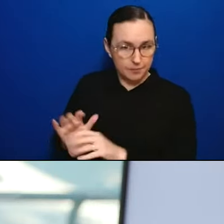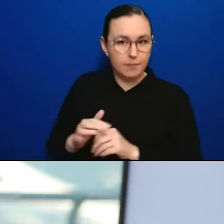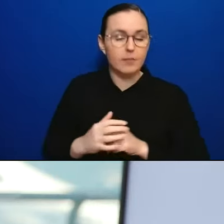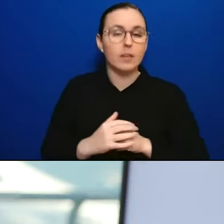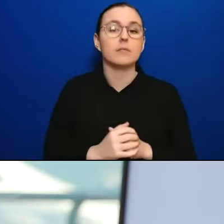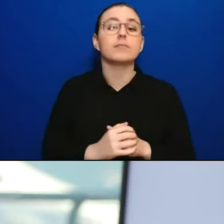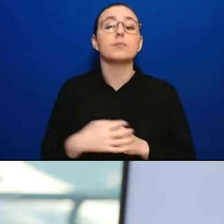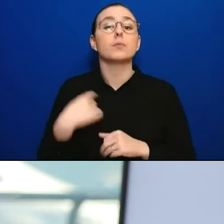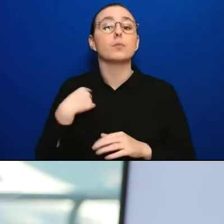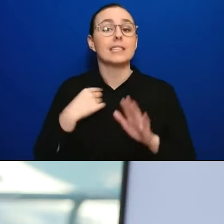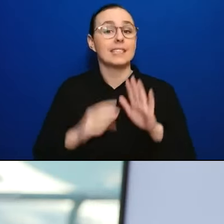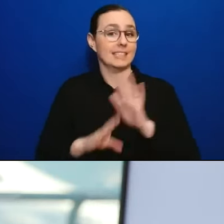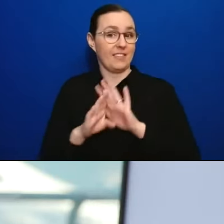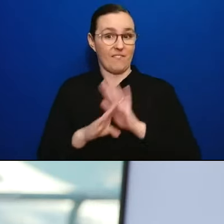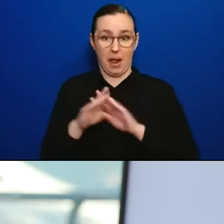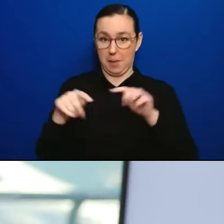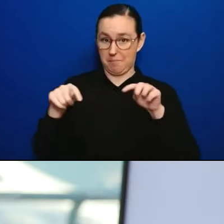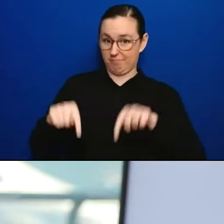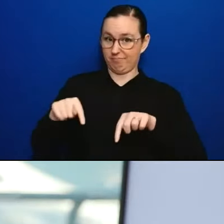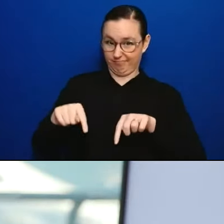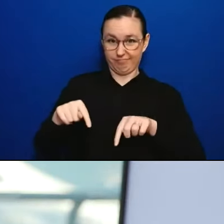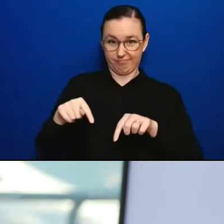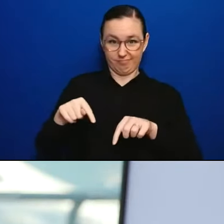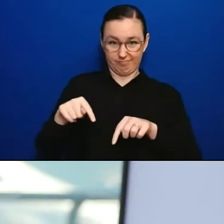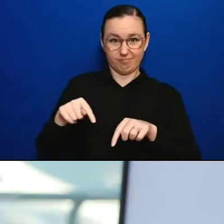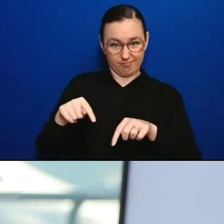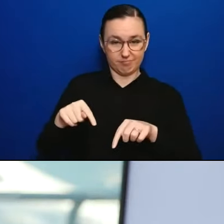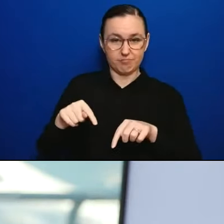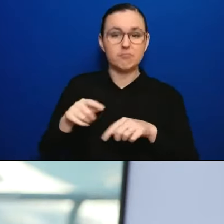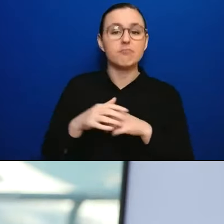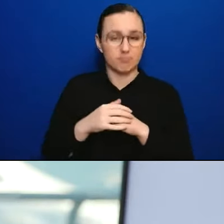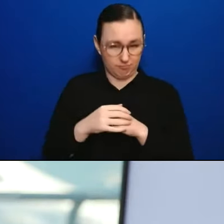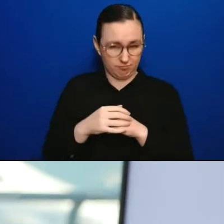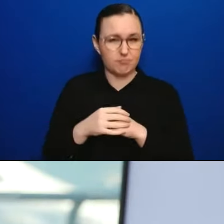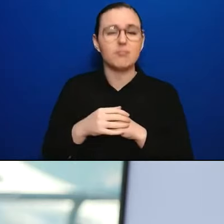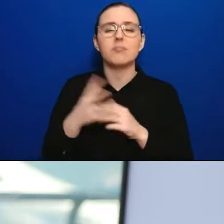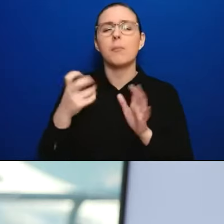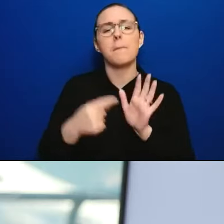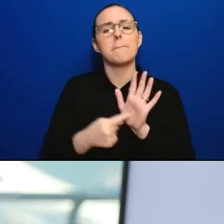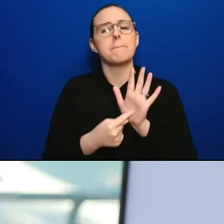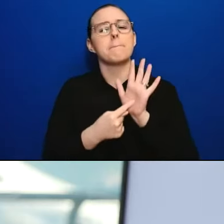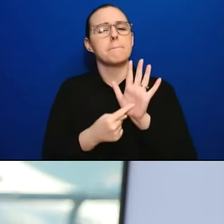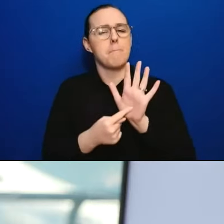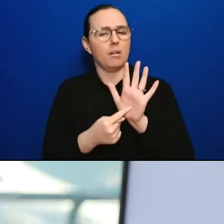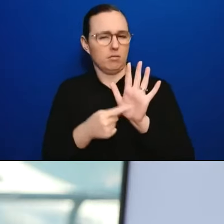And I'm very grateful for the infectious disease teams in each of our health authorities.